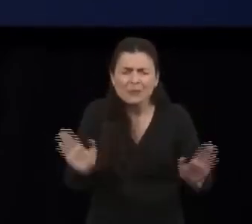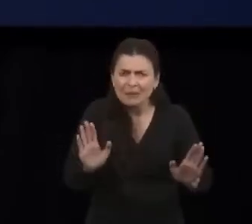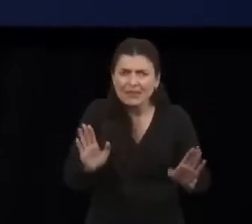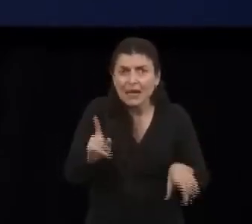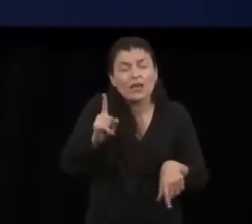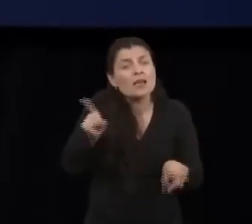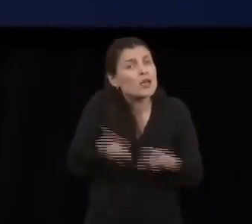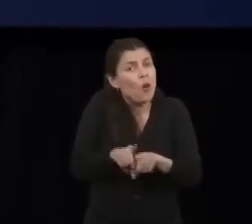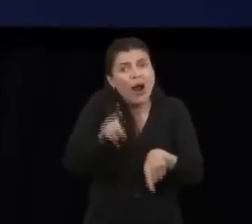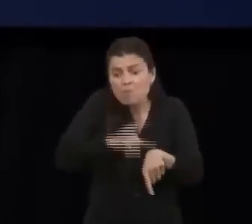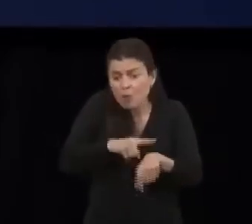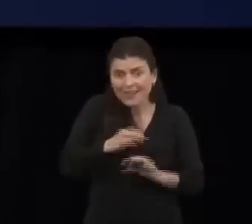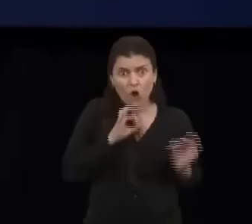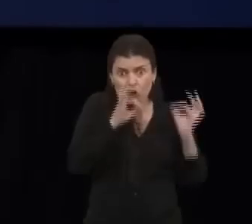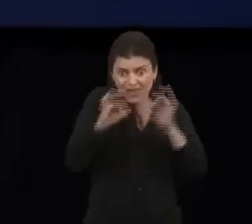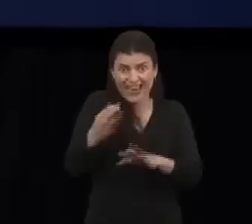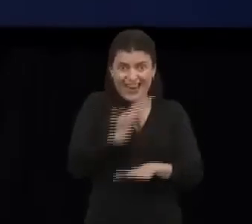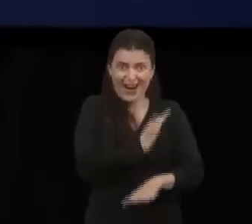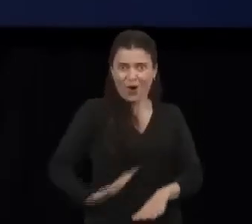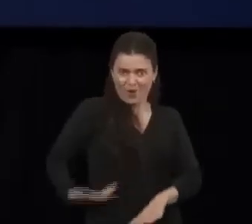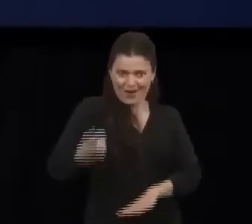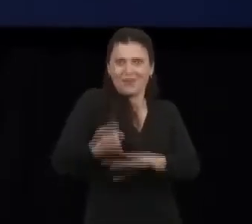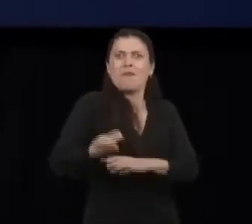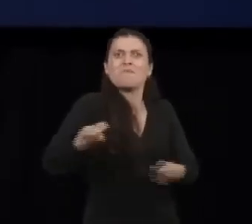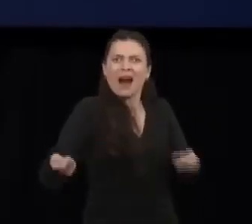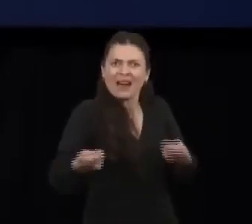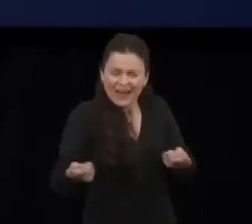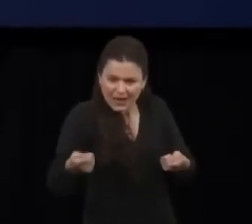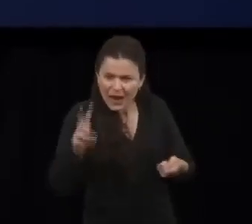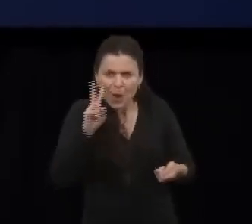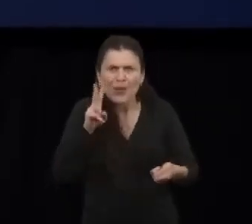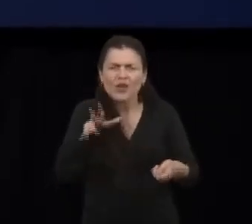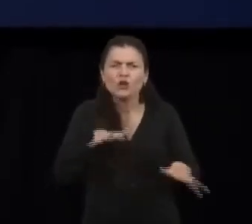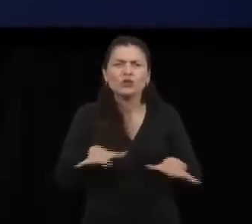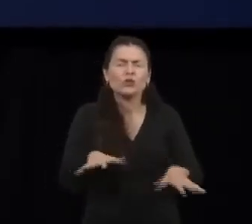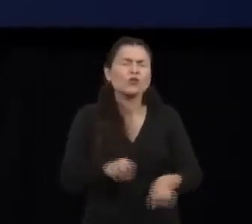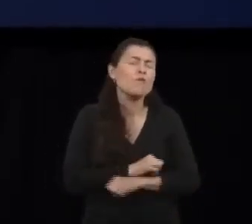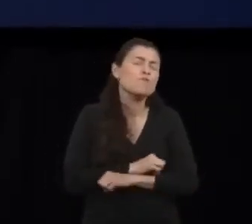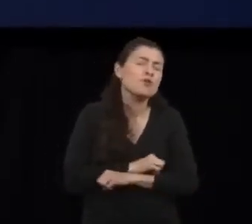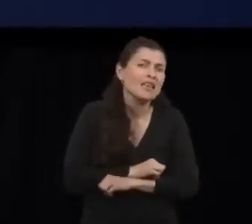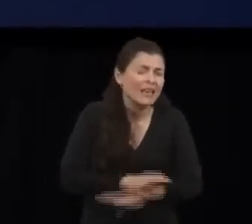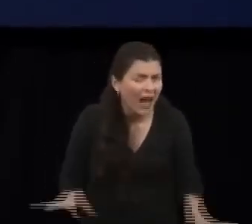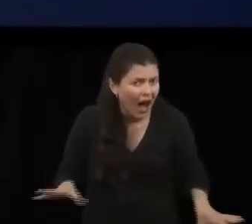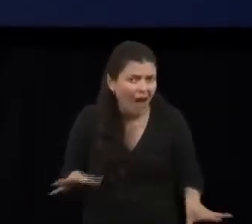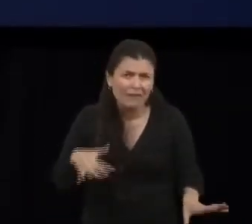and we combined the imbalance of the three worst crises in the history of Argentina.